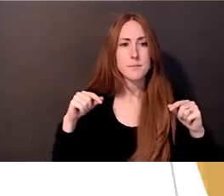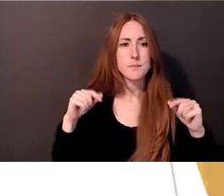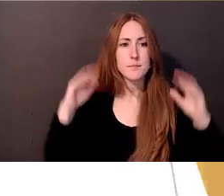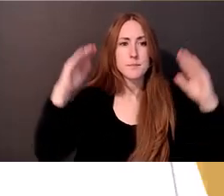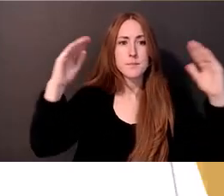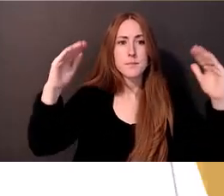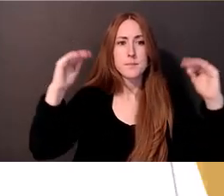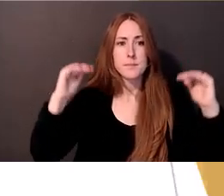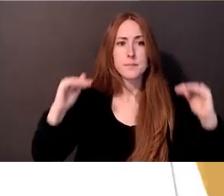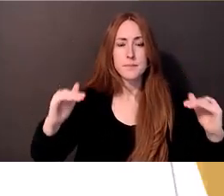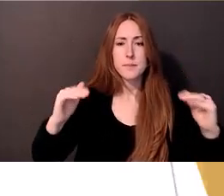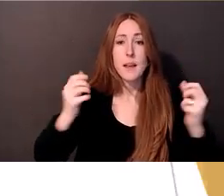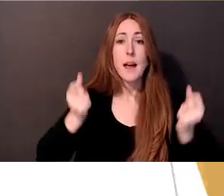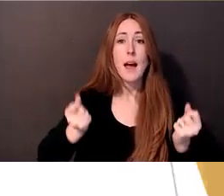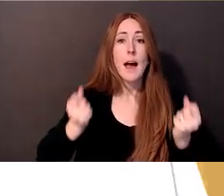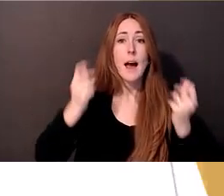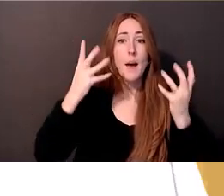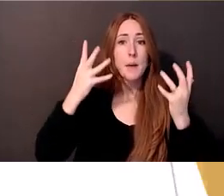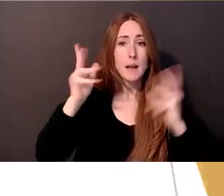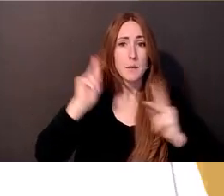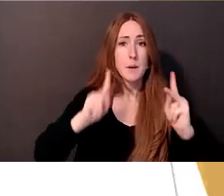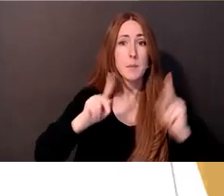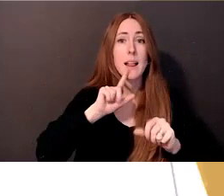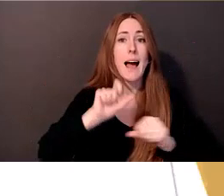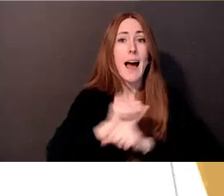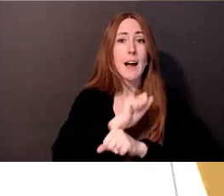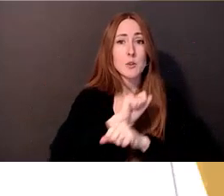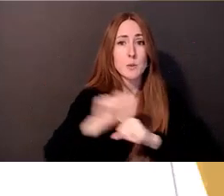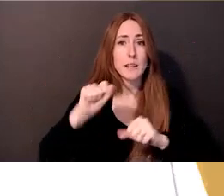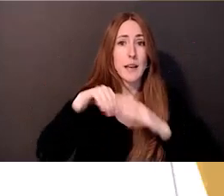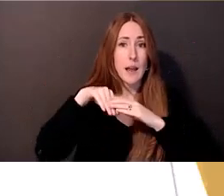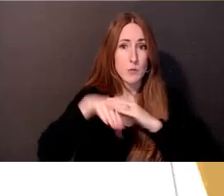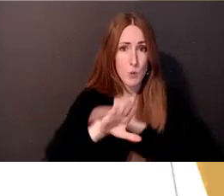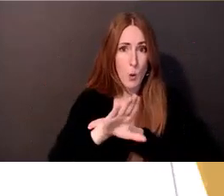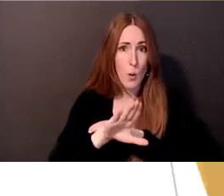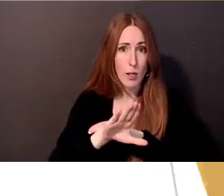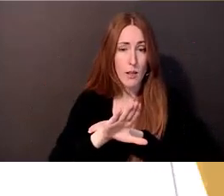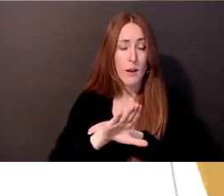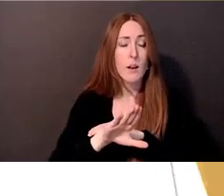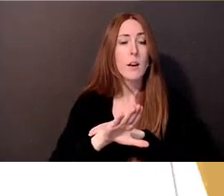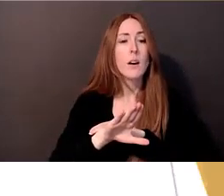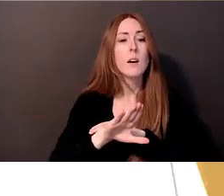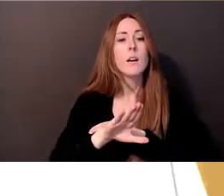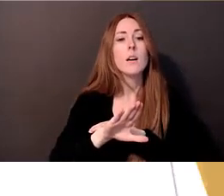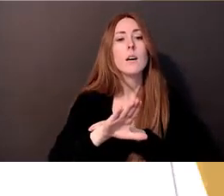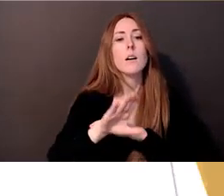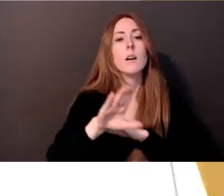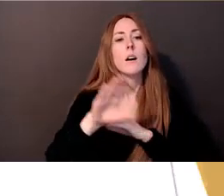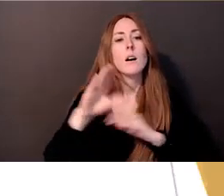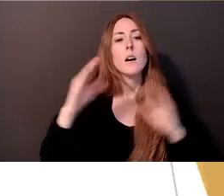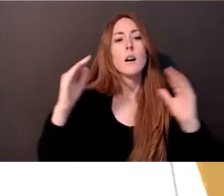actually enroll in the program. And then we have some participants